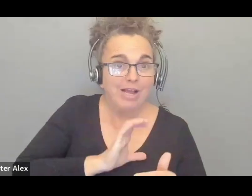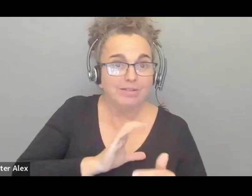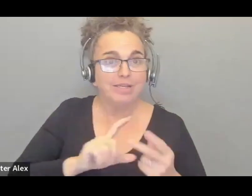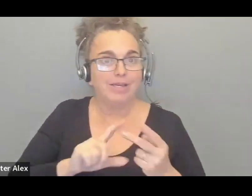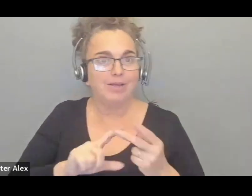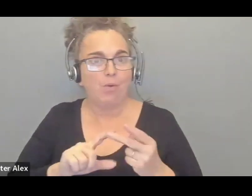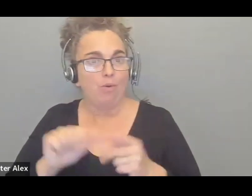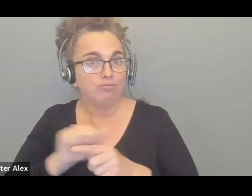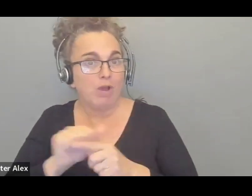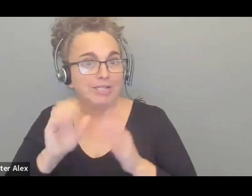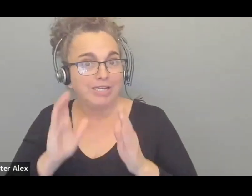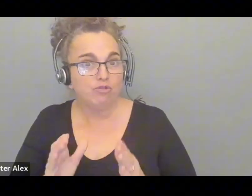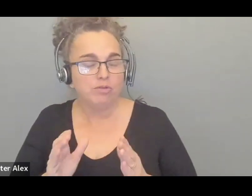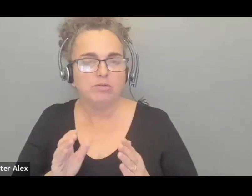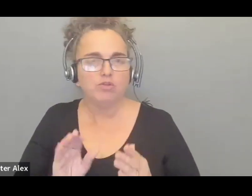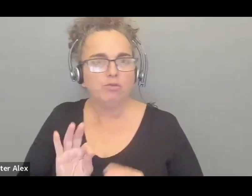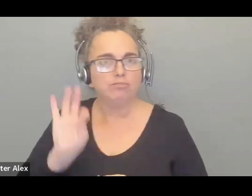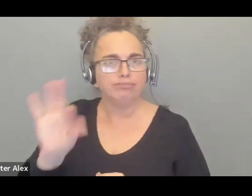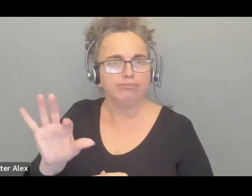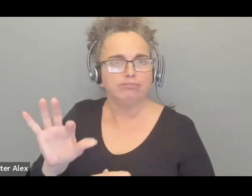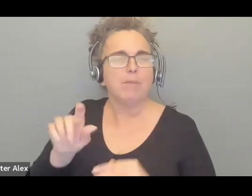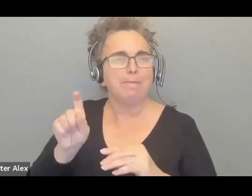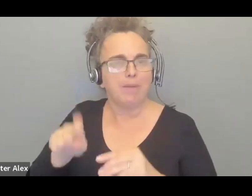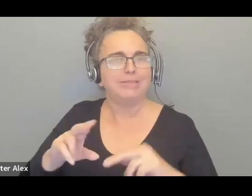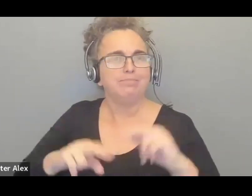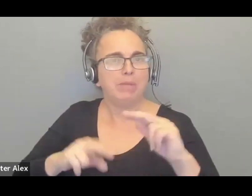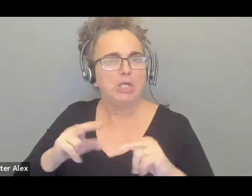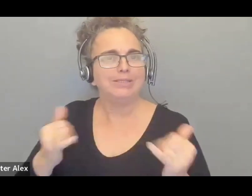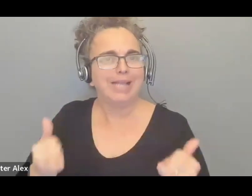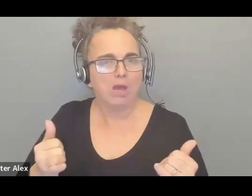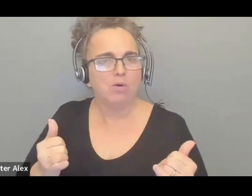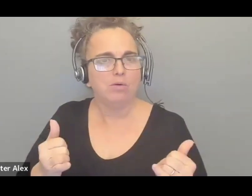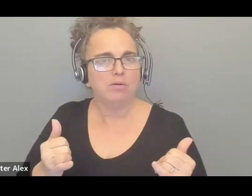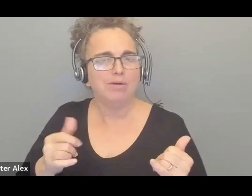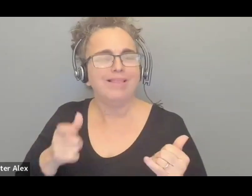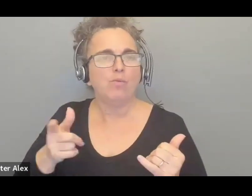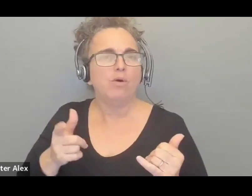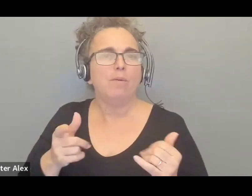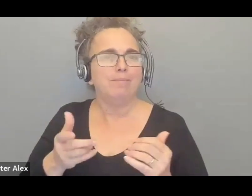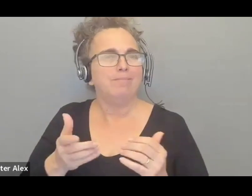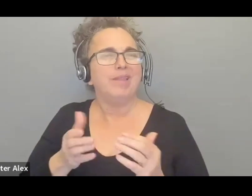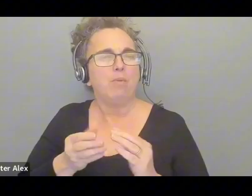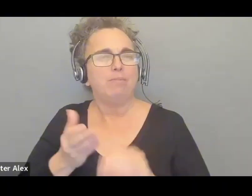you'd recommend them to build now that will make them stronger accessibility advocates later.